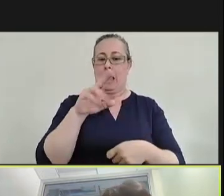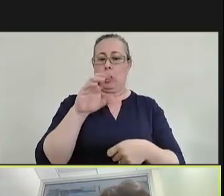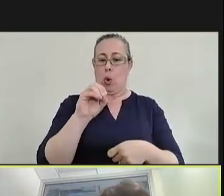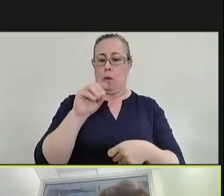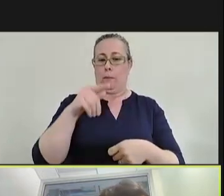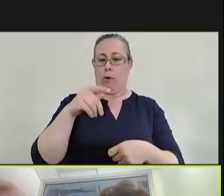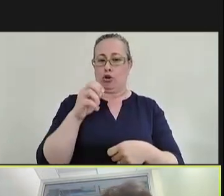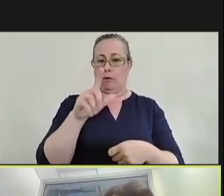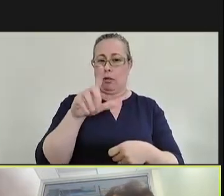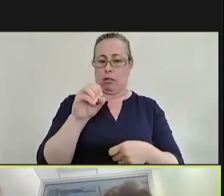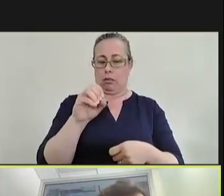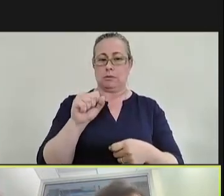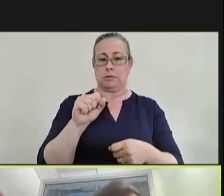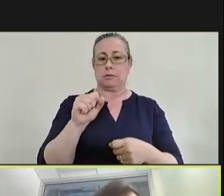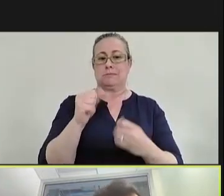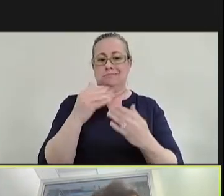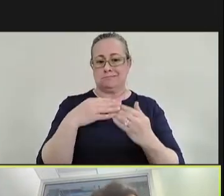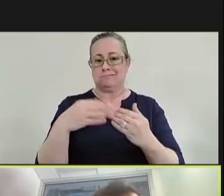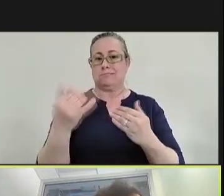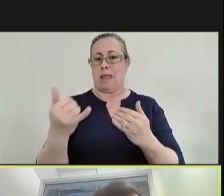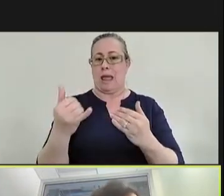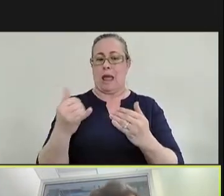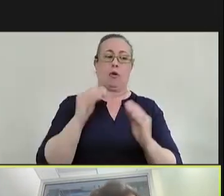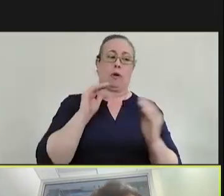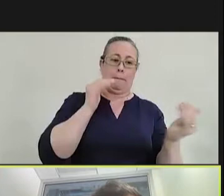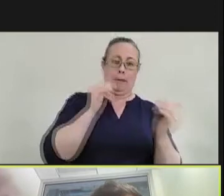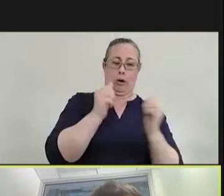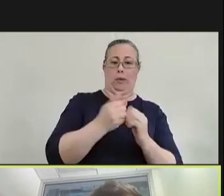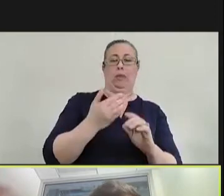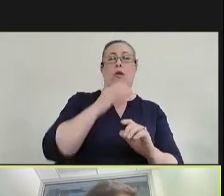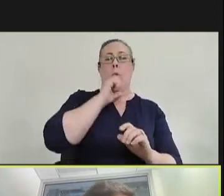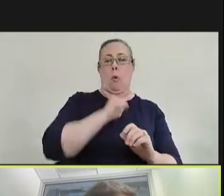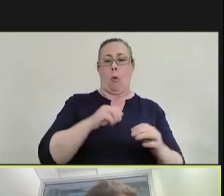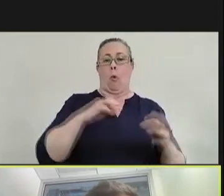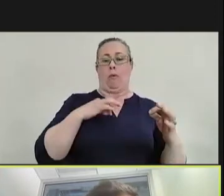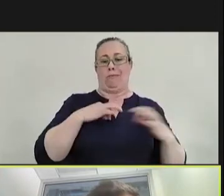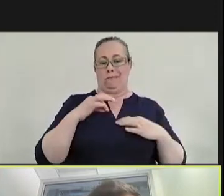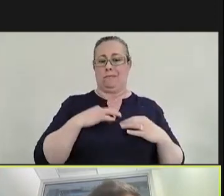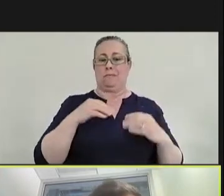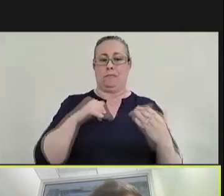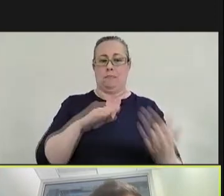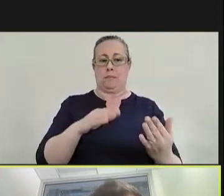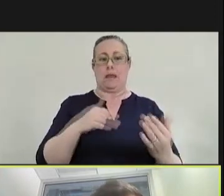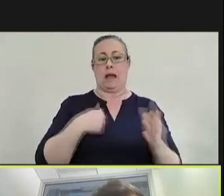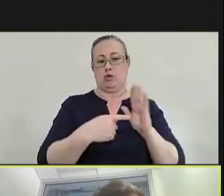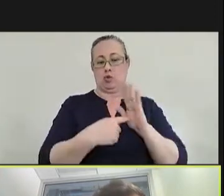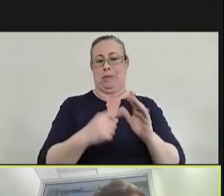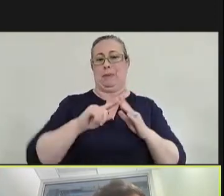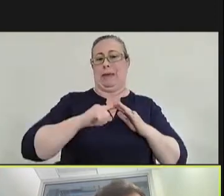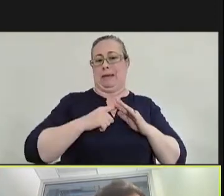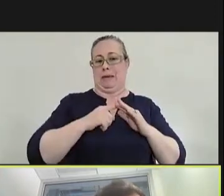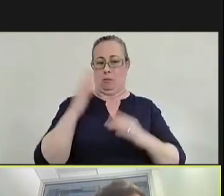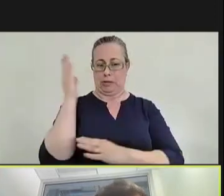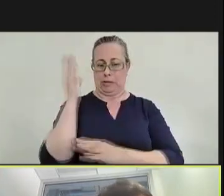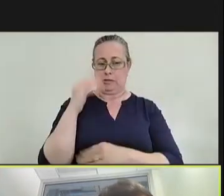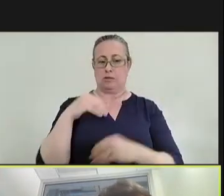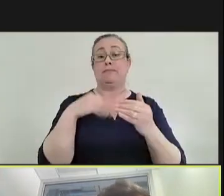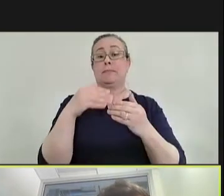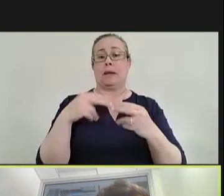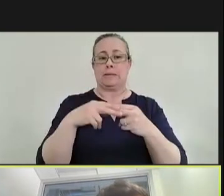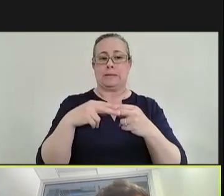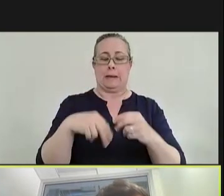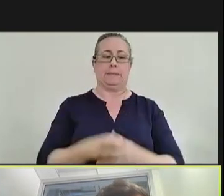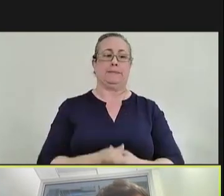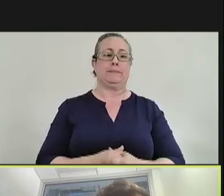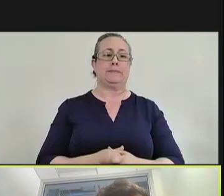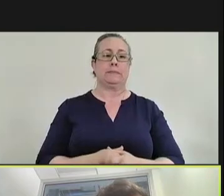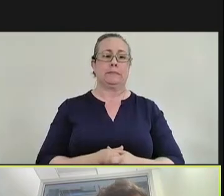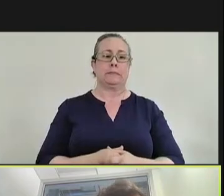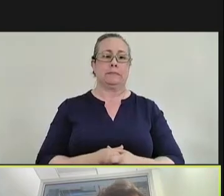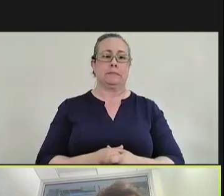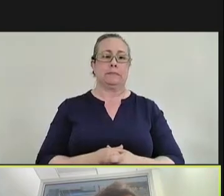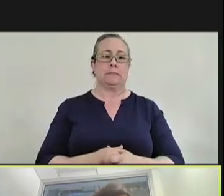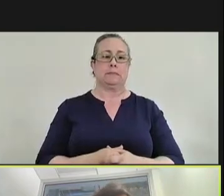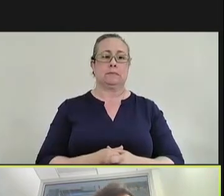to, or in theory, compared to the old methods that I showed at the beginning of the presentation. And